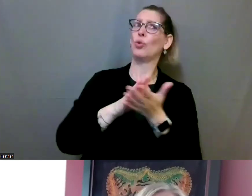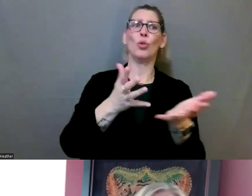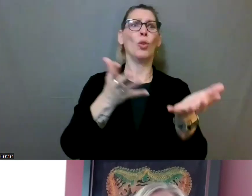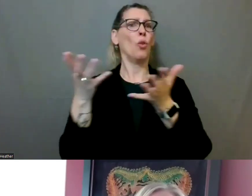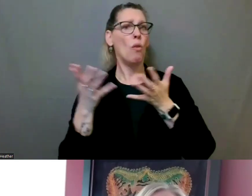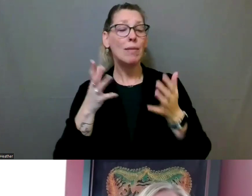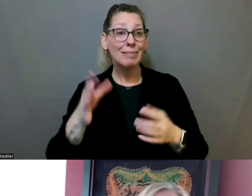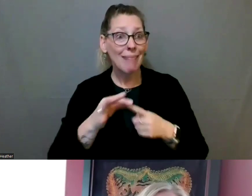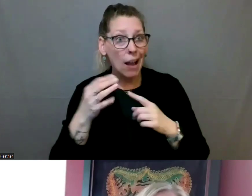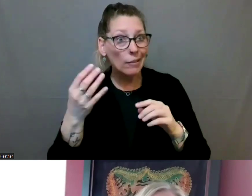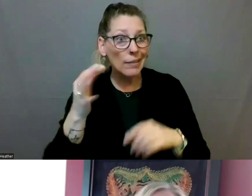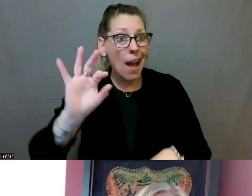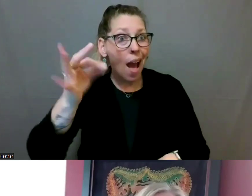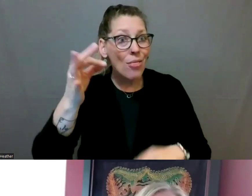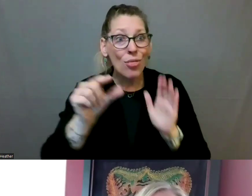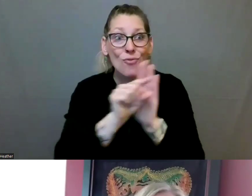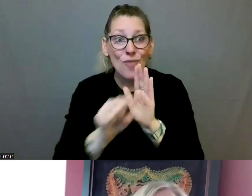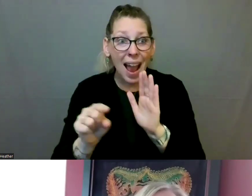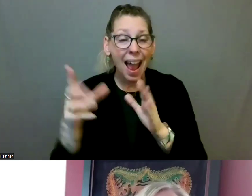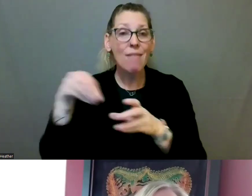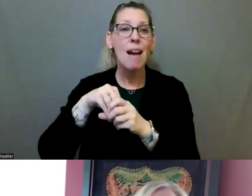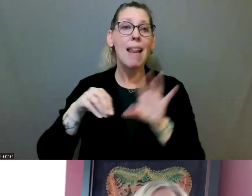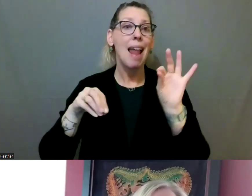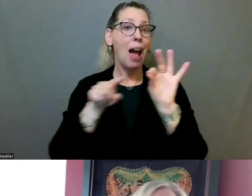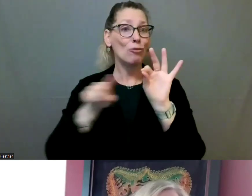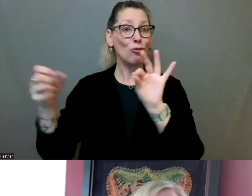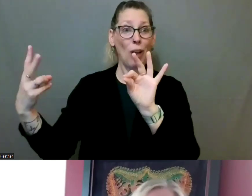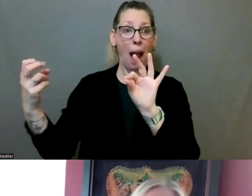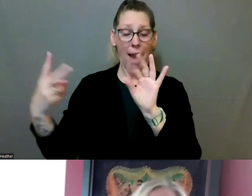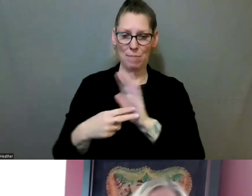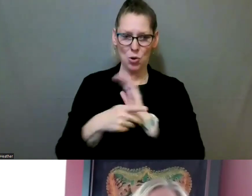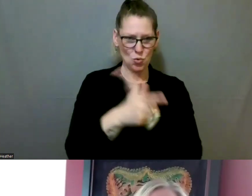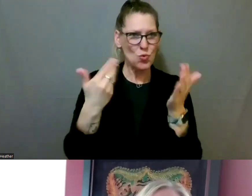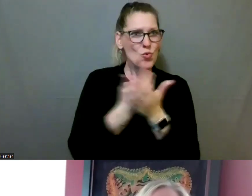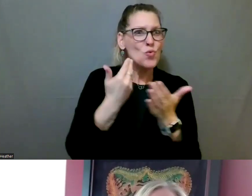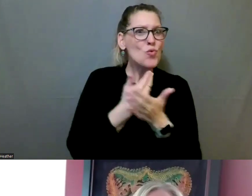ninth grader in a 9-12 High School, you're the youngest people and newest into the